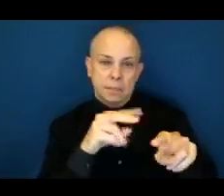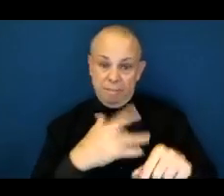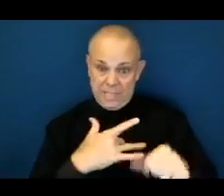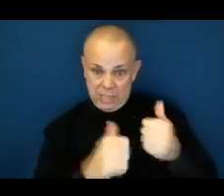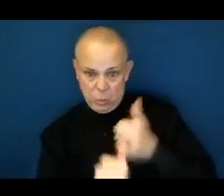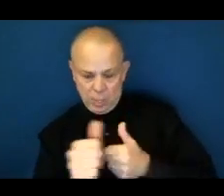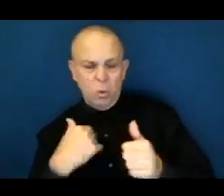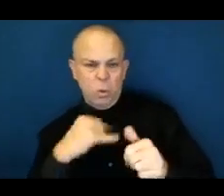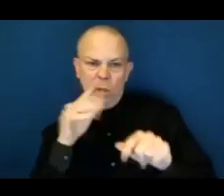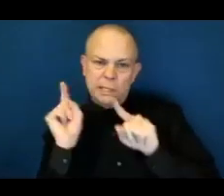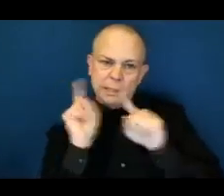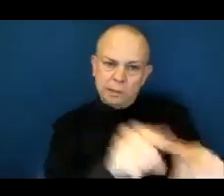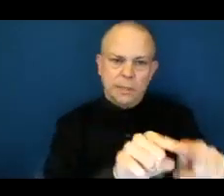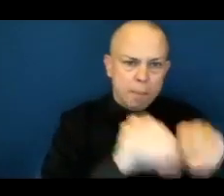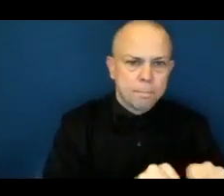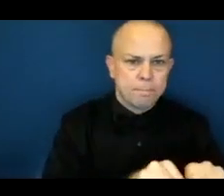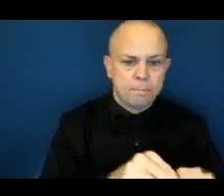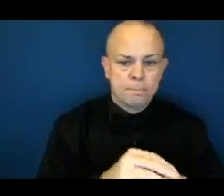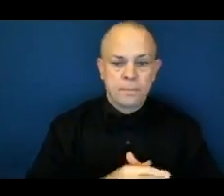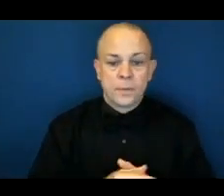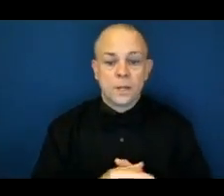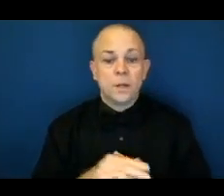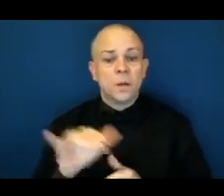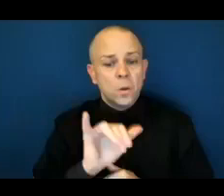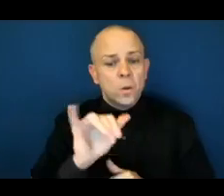containment that we were seeing we're able to release some of the